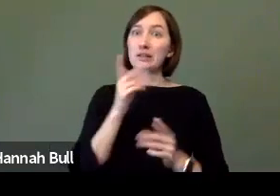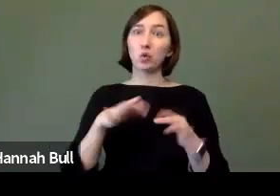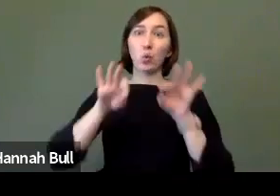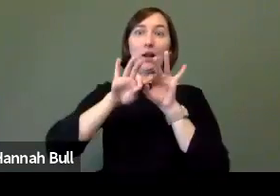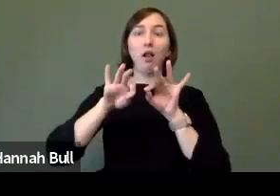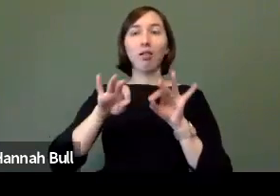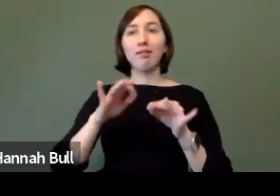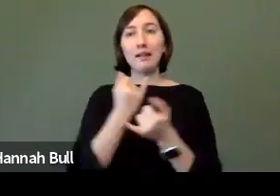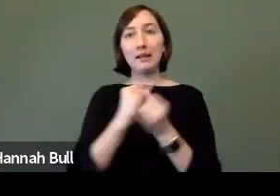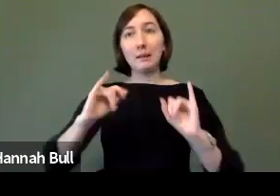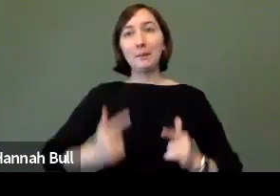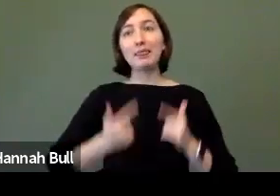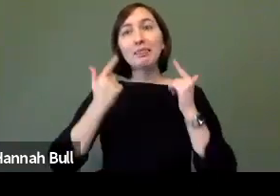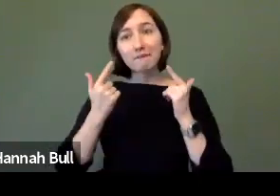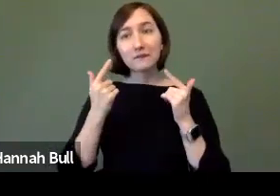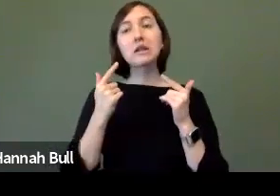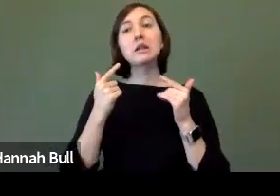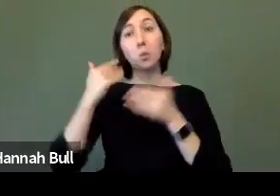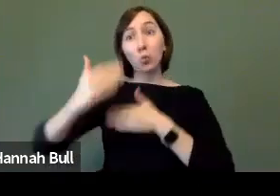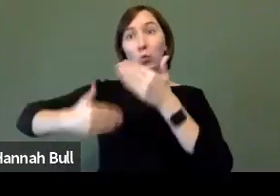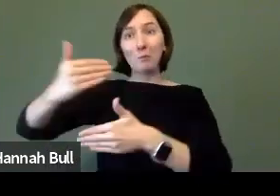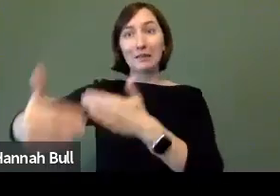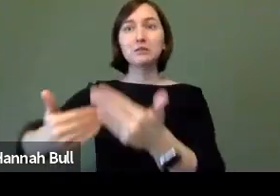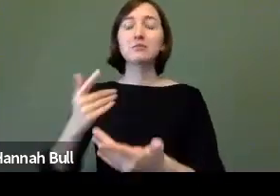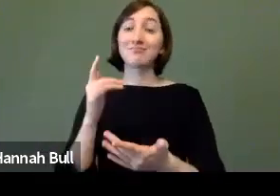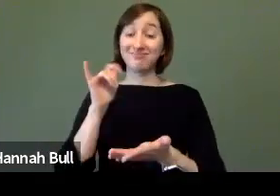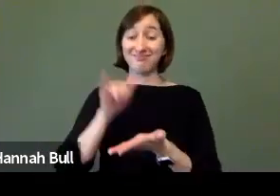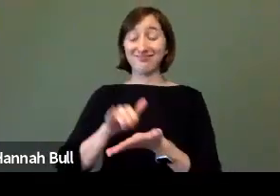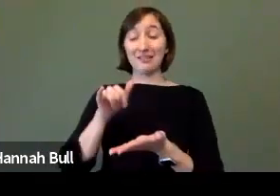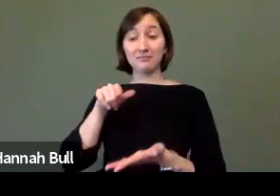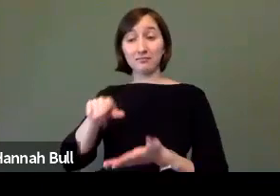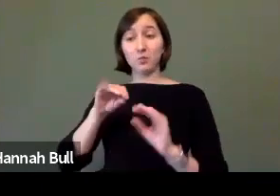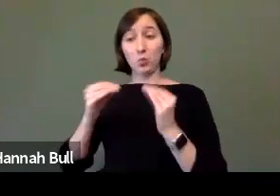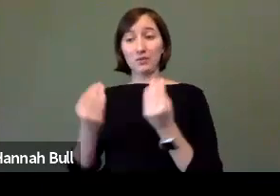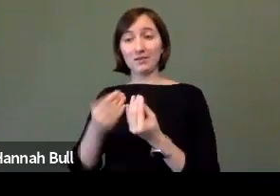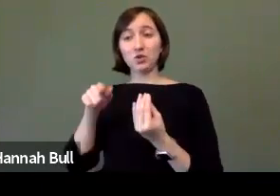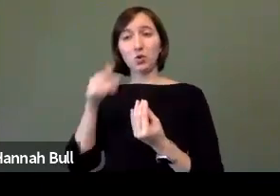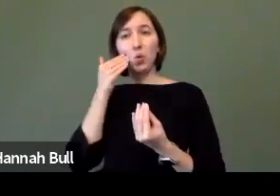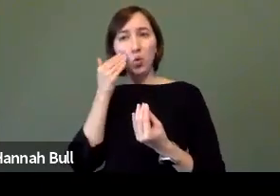and is known for organizing action,